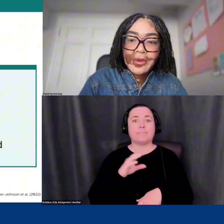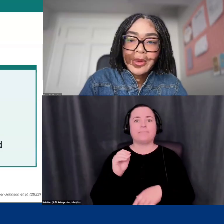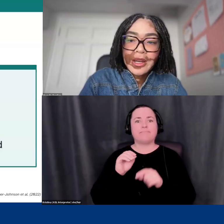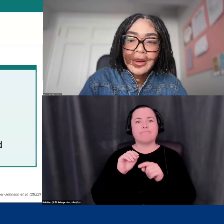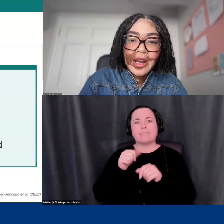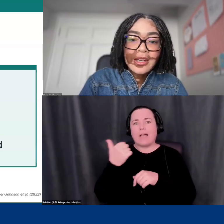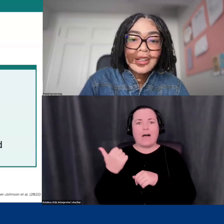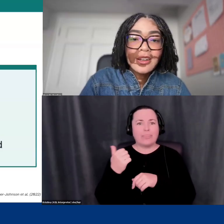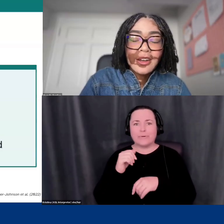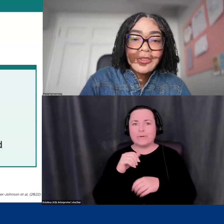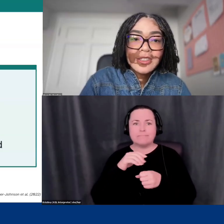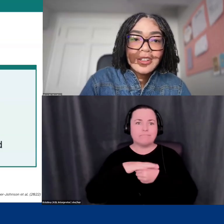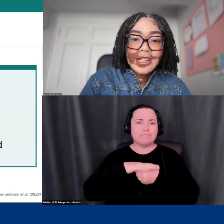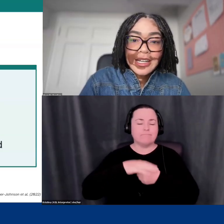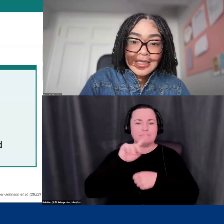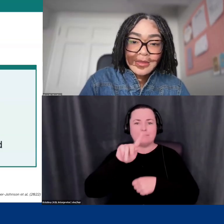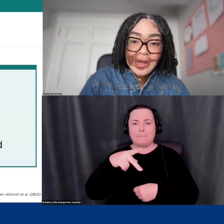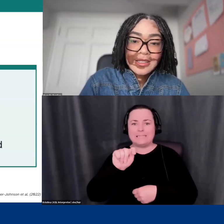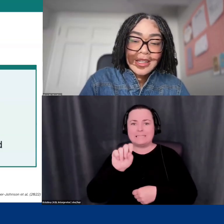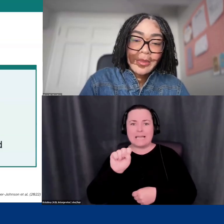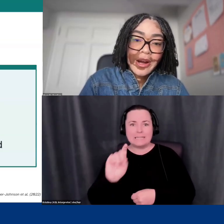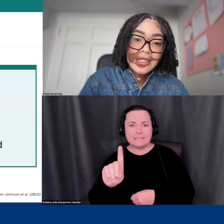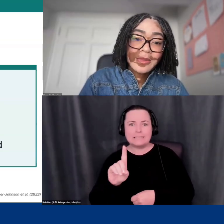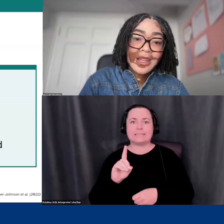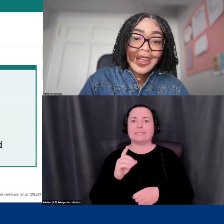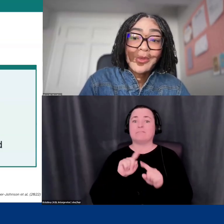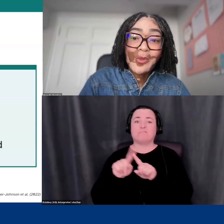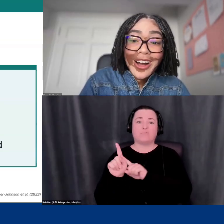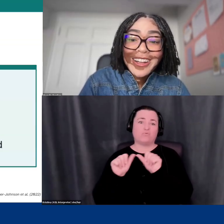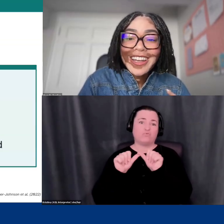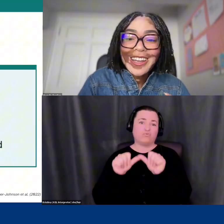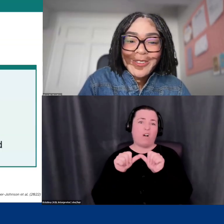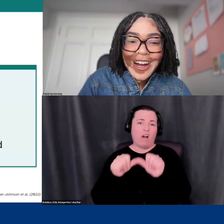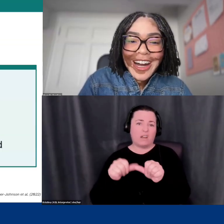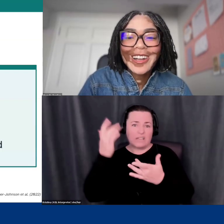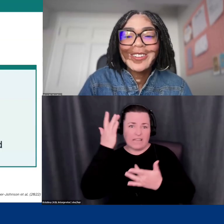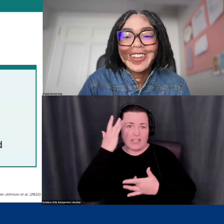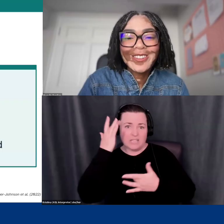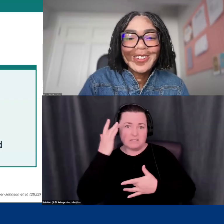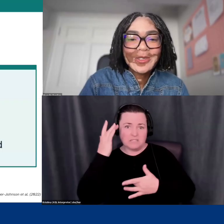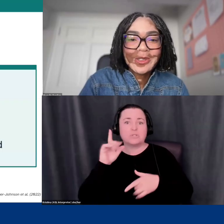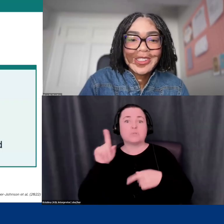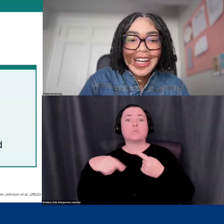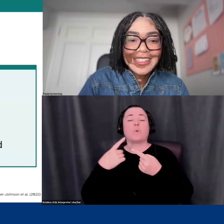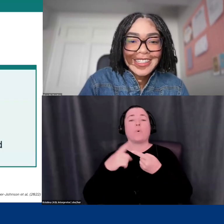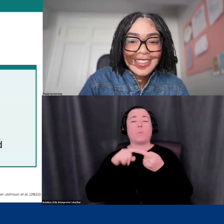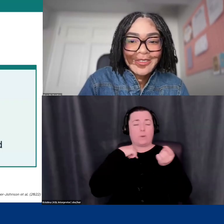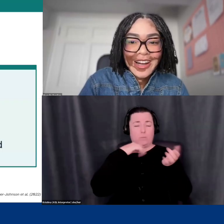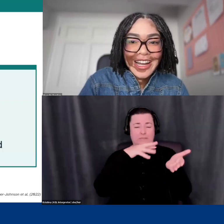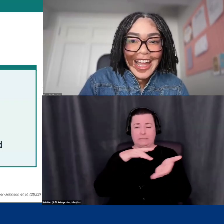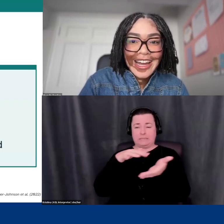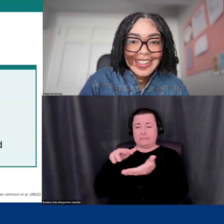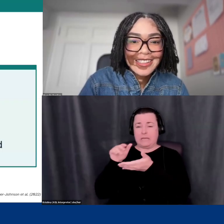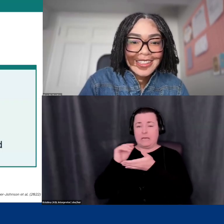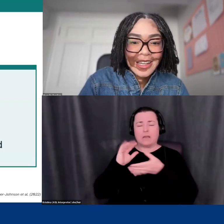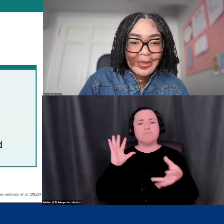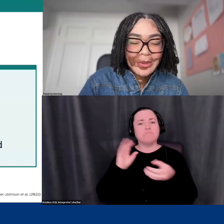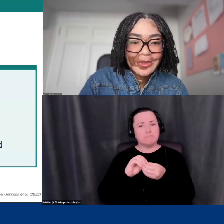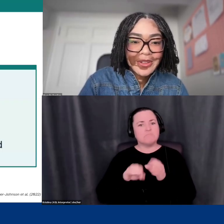who become pregnant, research estimates that approximately one in five individuals identify as disabled.